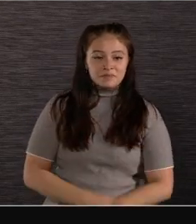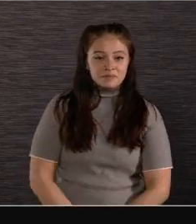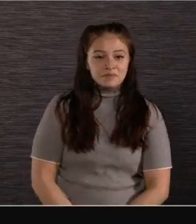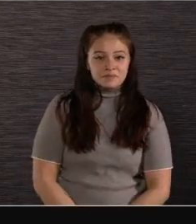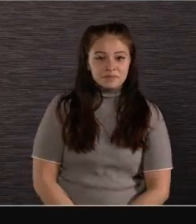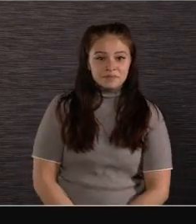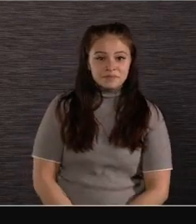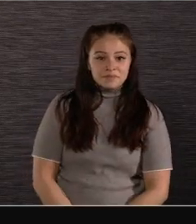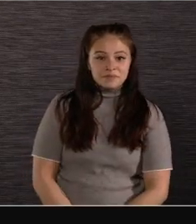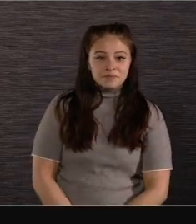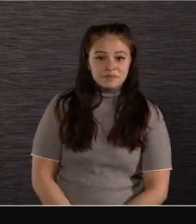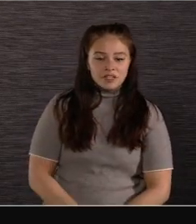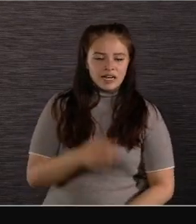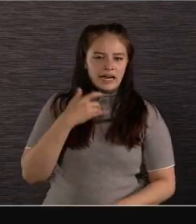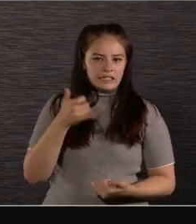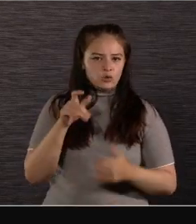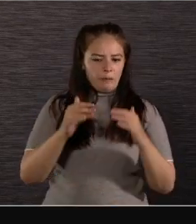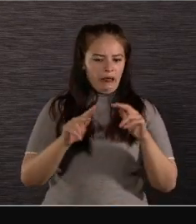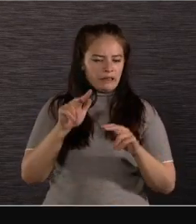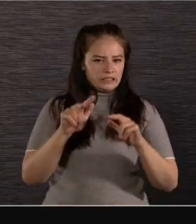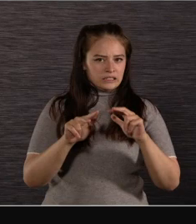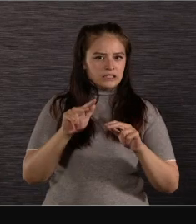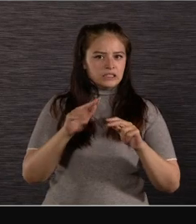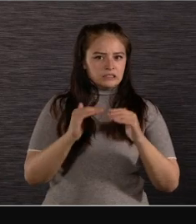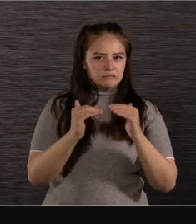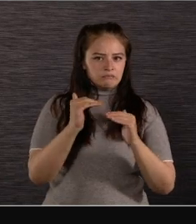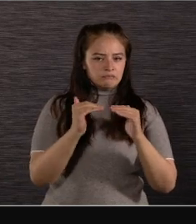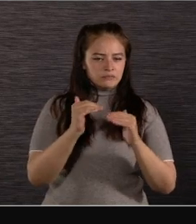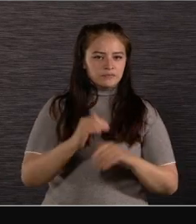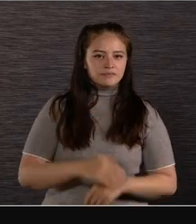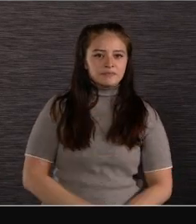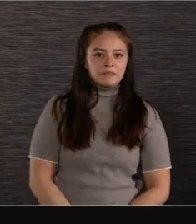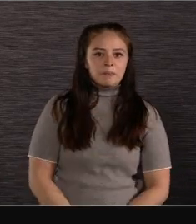going to balance the camera